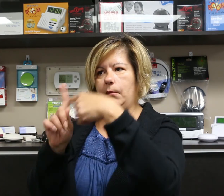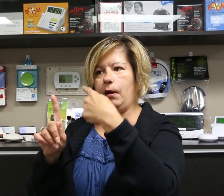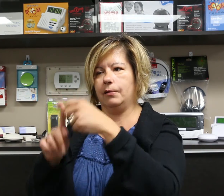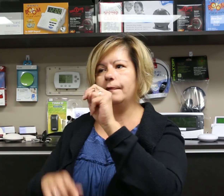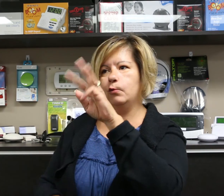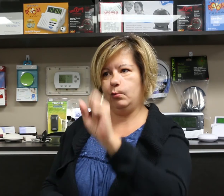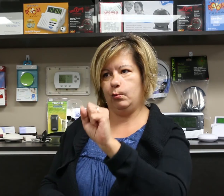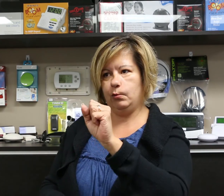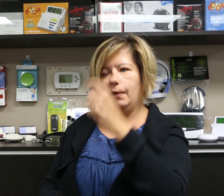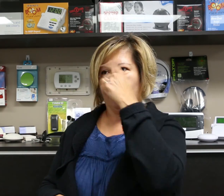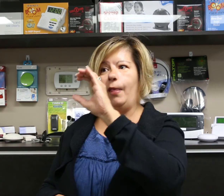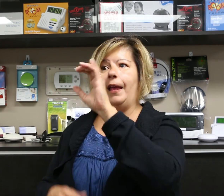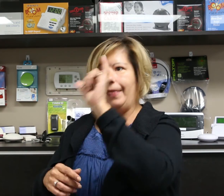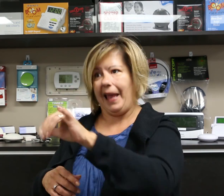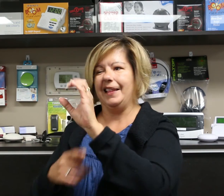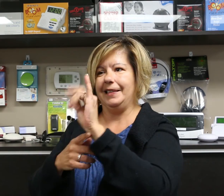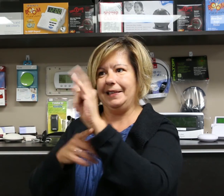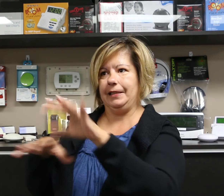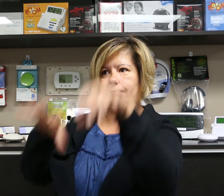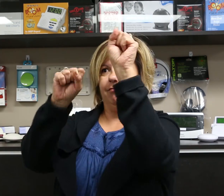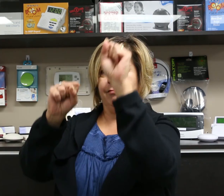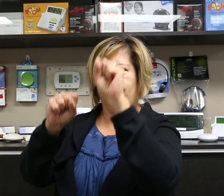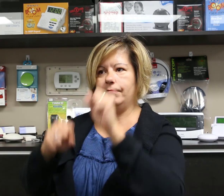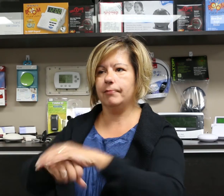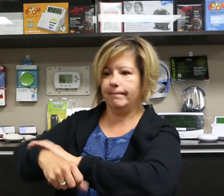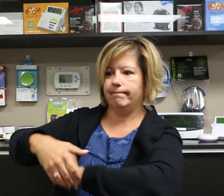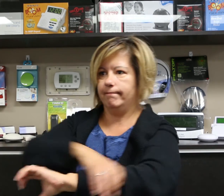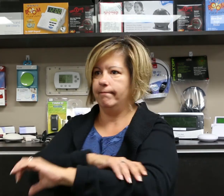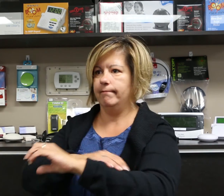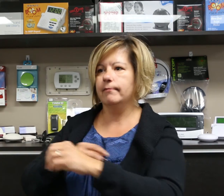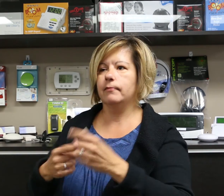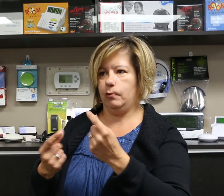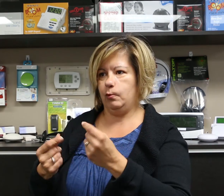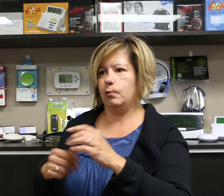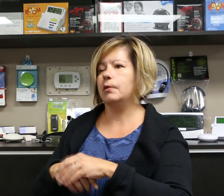that's a great positive for The City to take over that initiative.